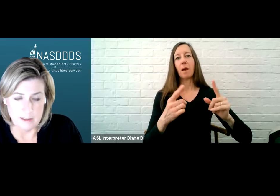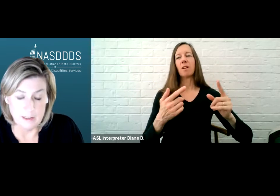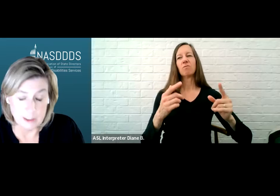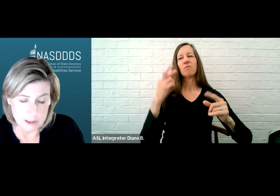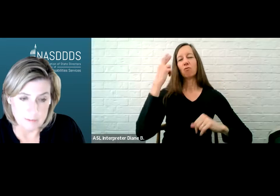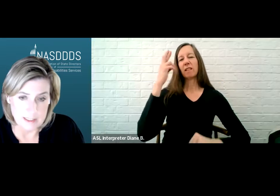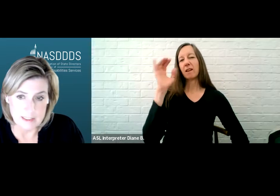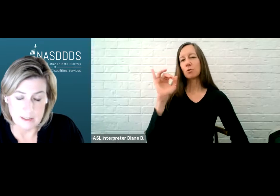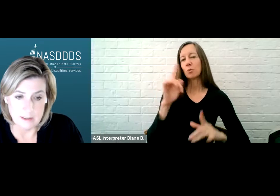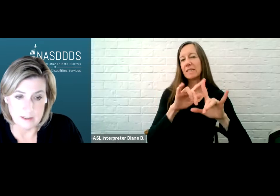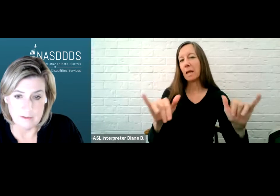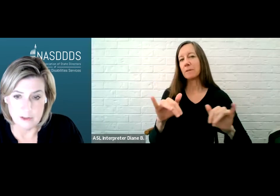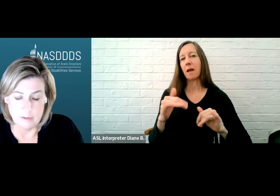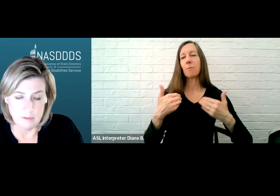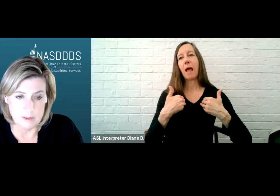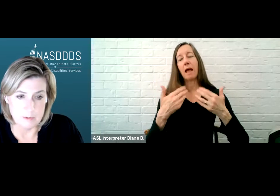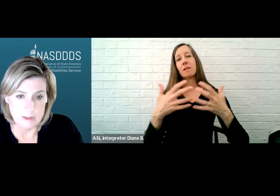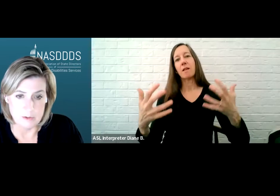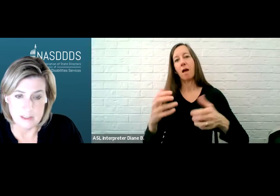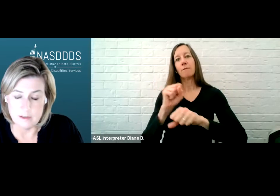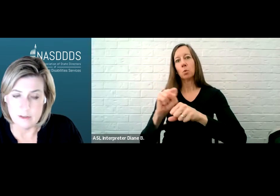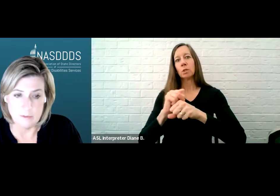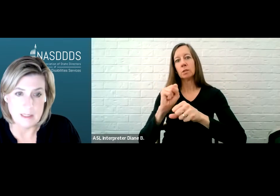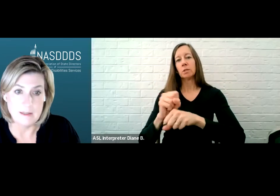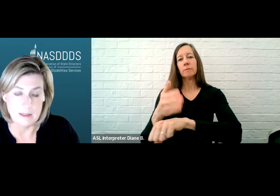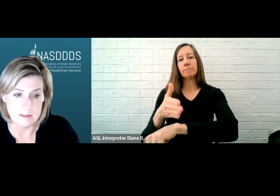and leadership that Acl and HUD have shown through this resource center so many things.